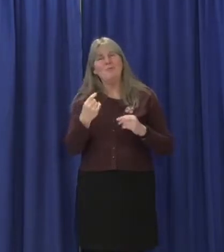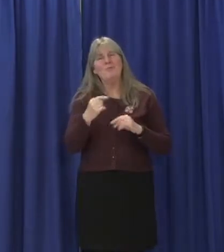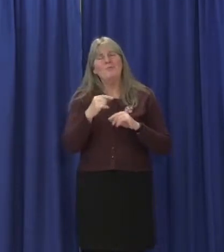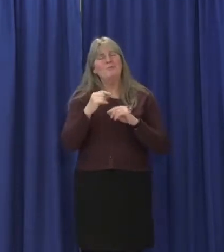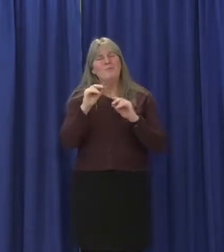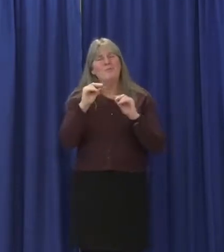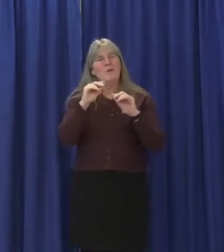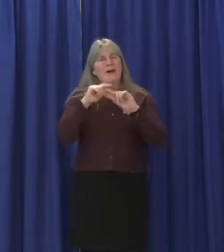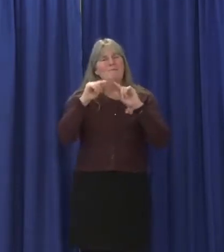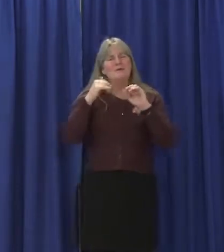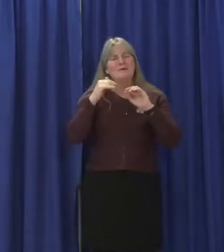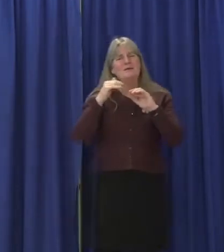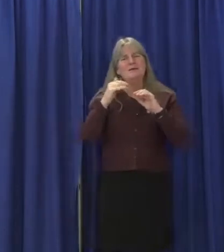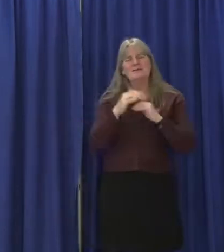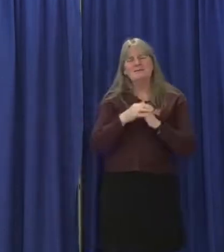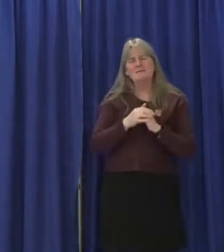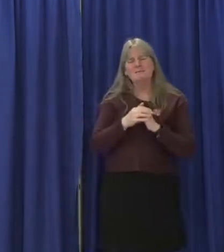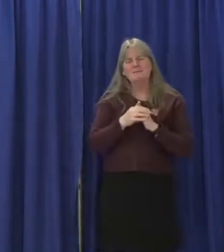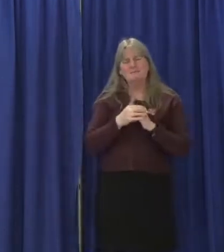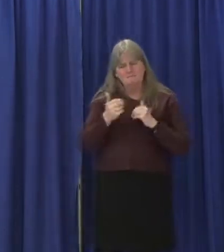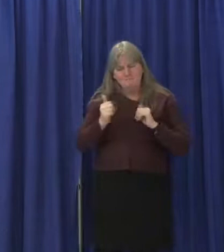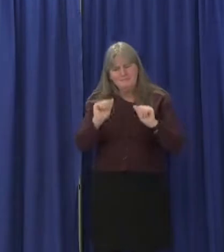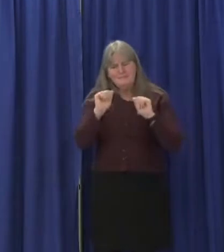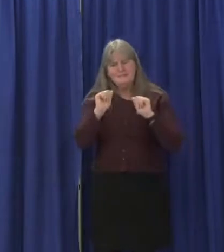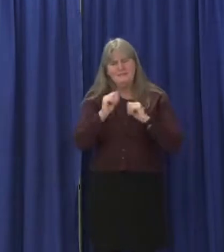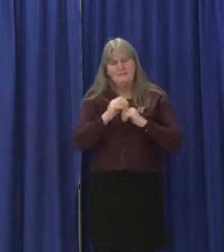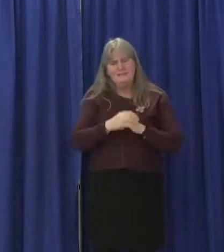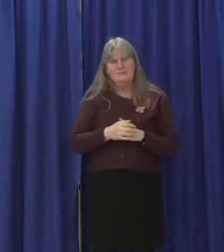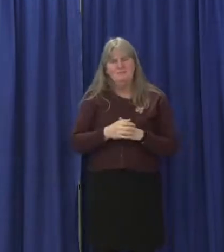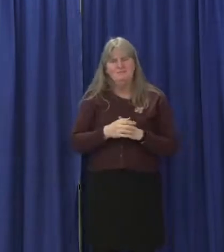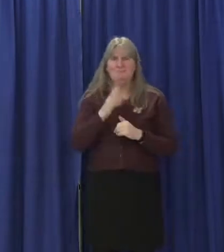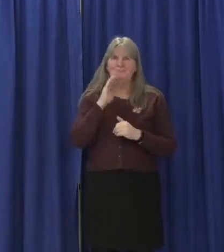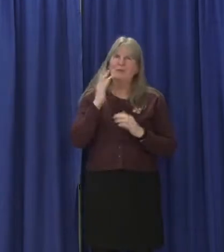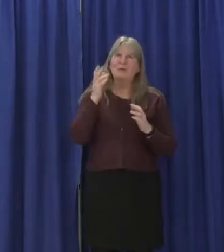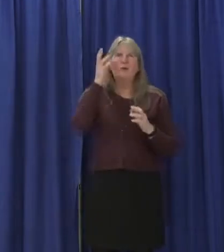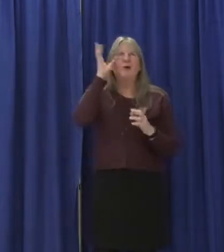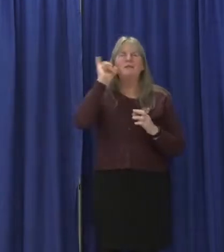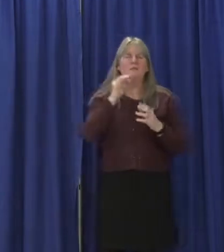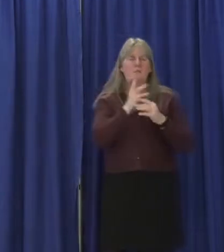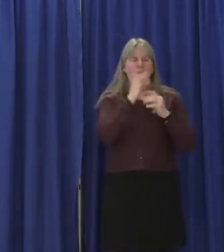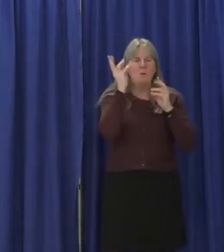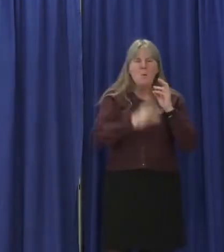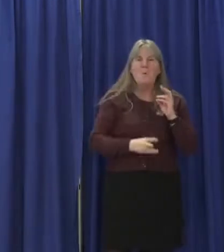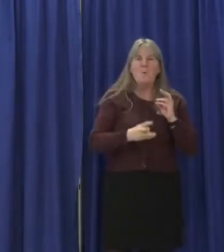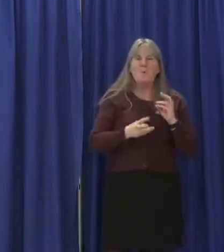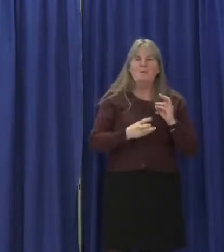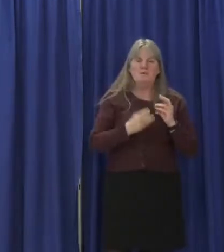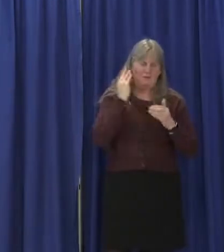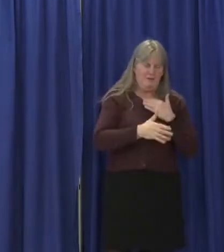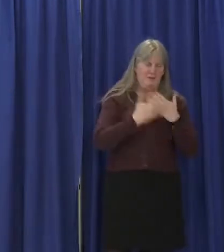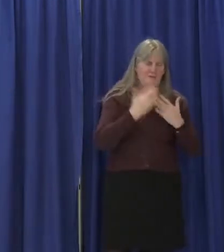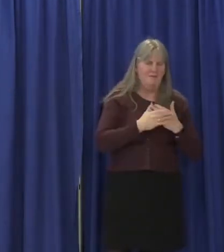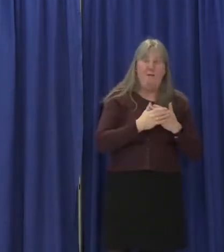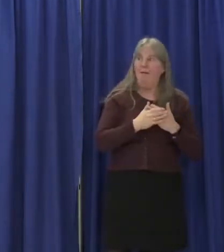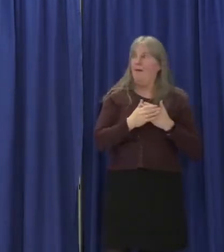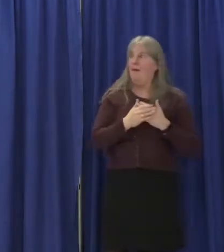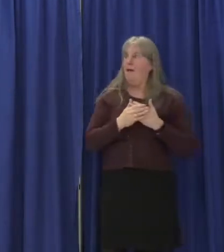made. I also know, it's almost like when winter ends, people get more energy. When pandemic turns to endemic,